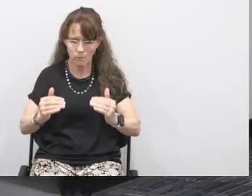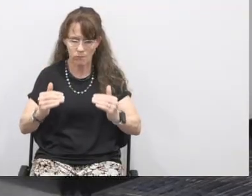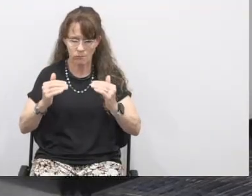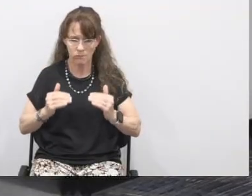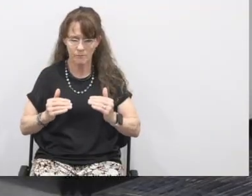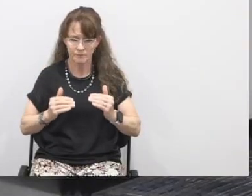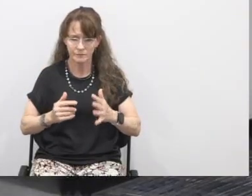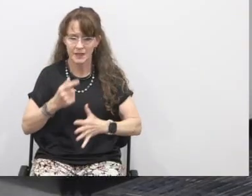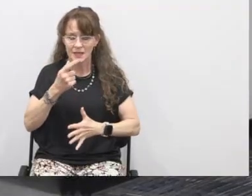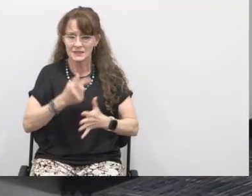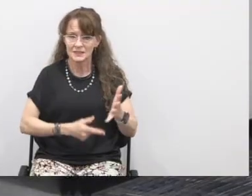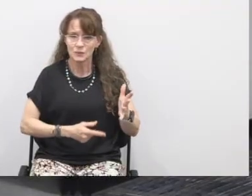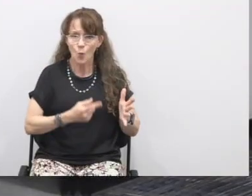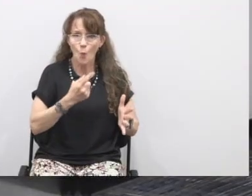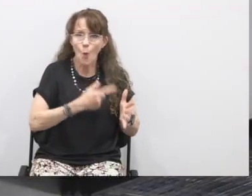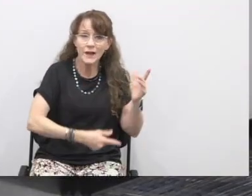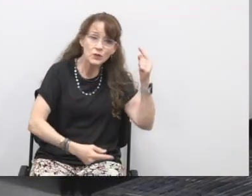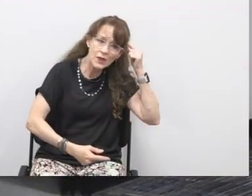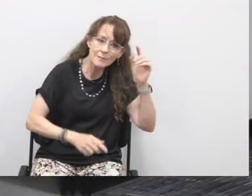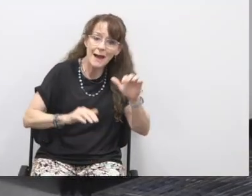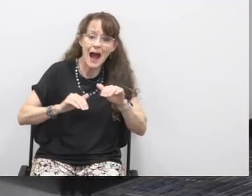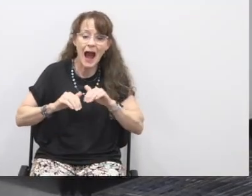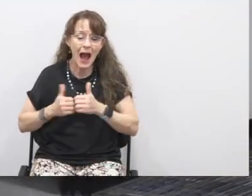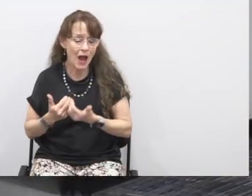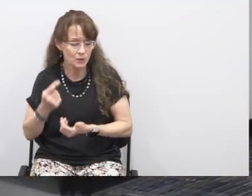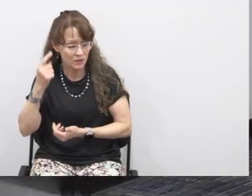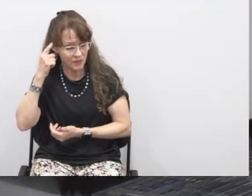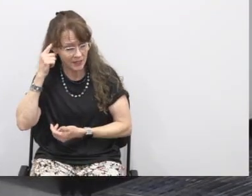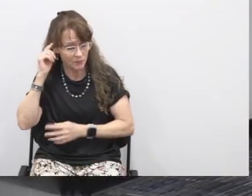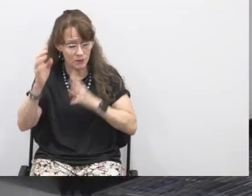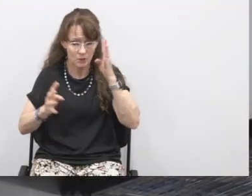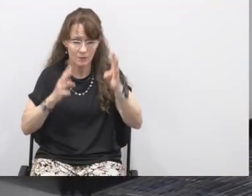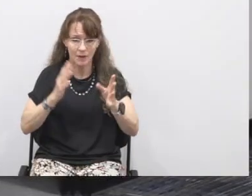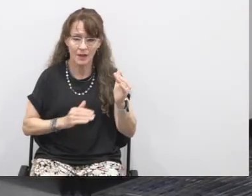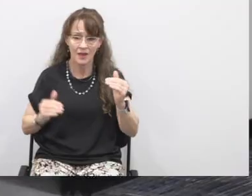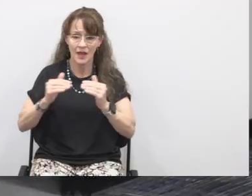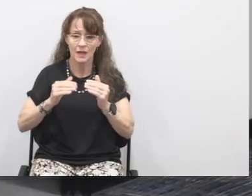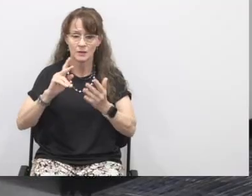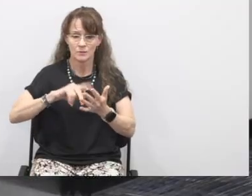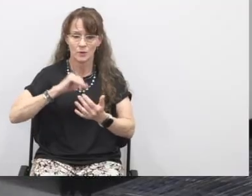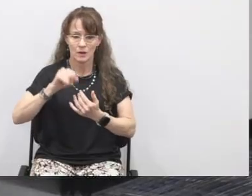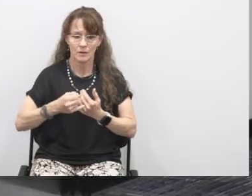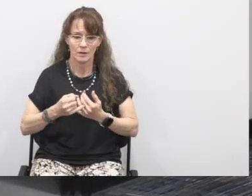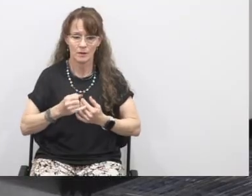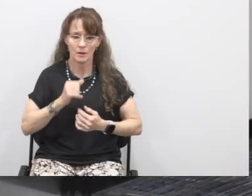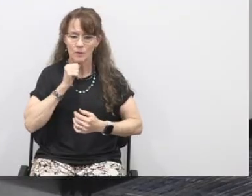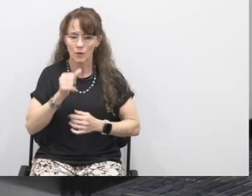but how to think. So it was created by the Equity Project so that there wouldn't be systemic oppression